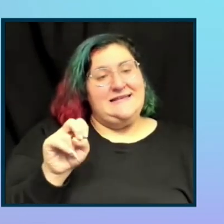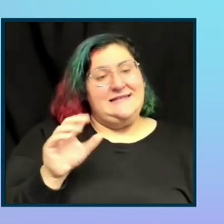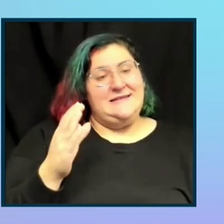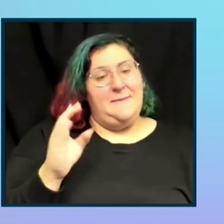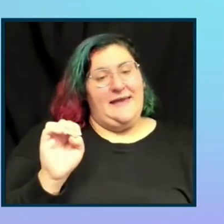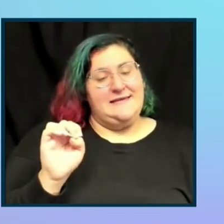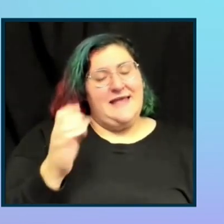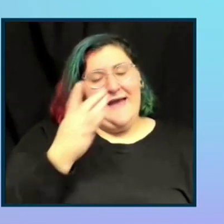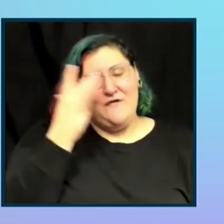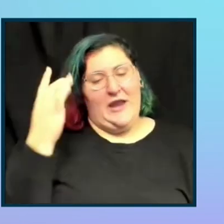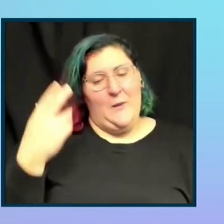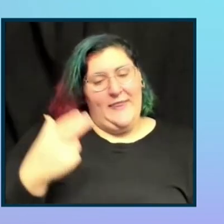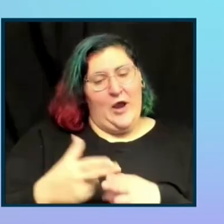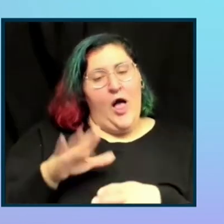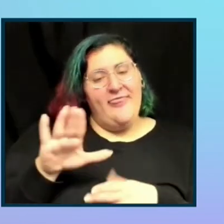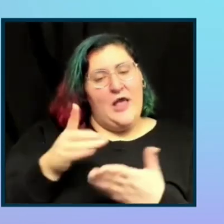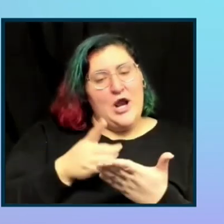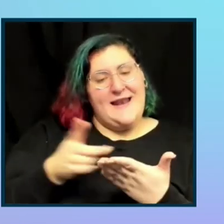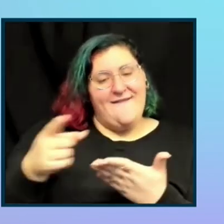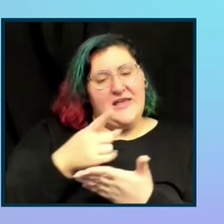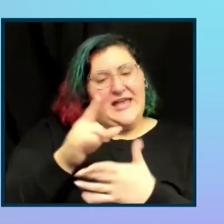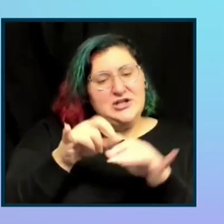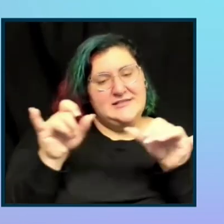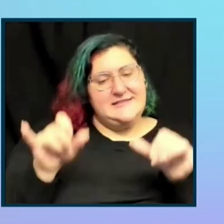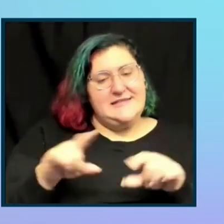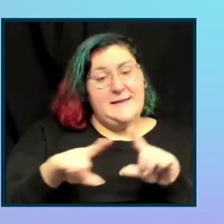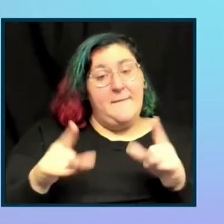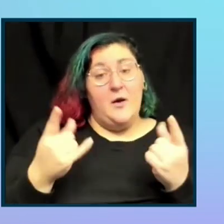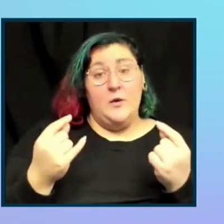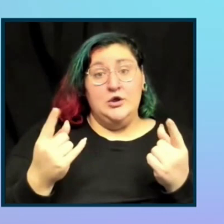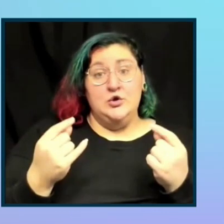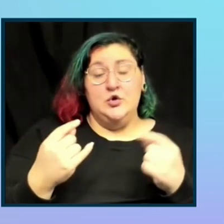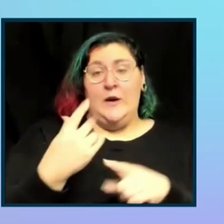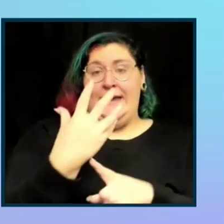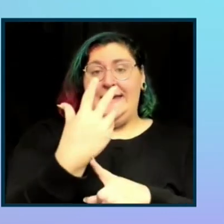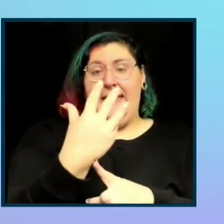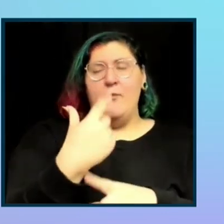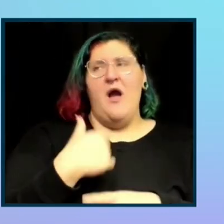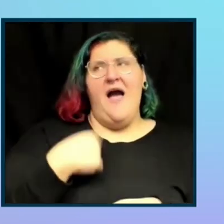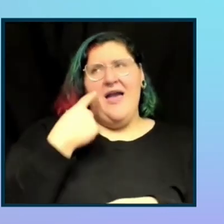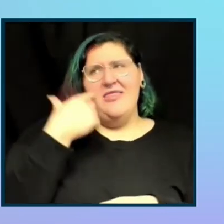but essentially you push the camera. Don't forget this was back in 2008 or 2010